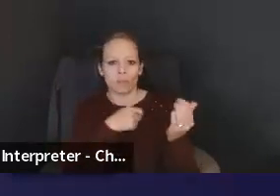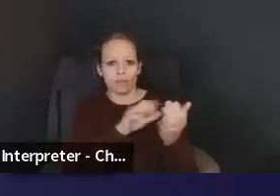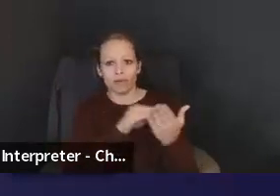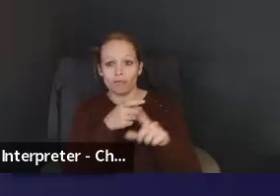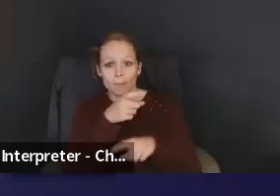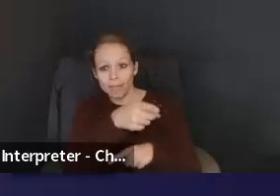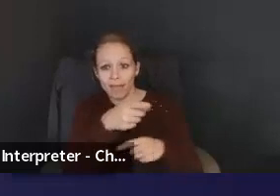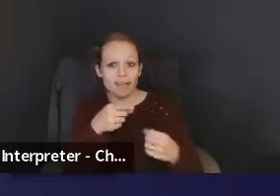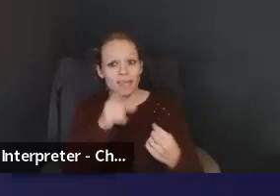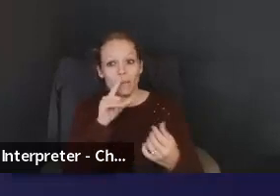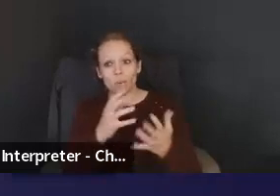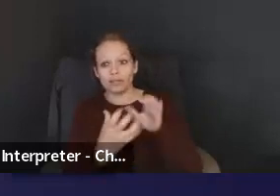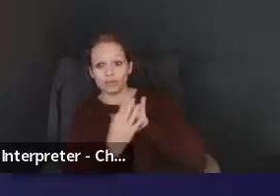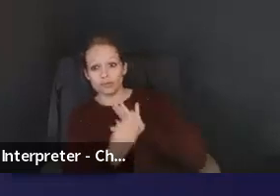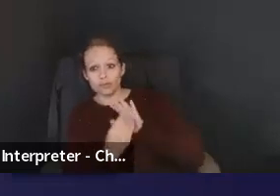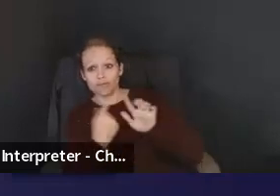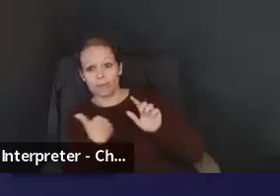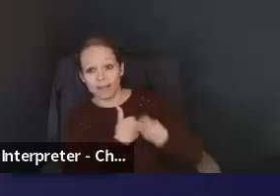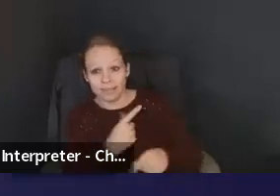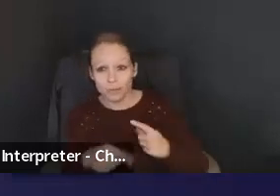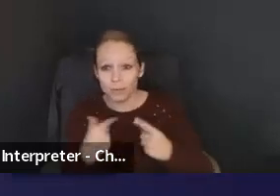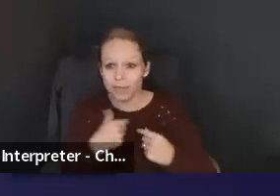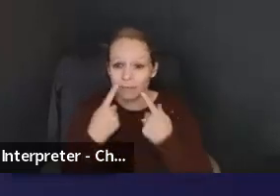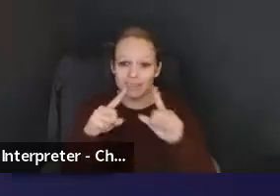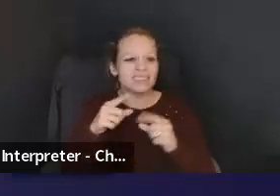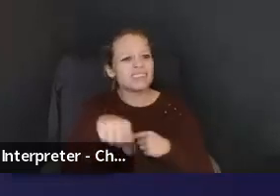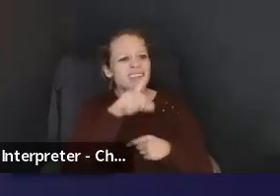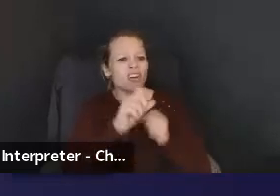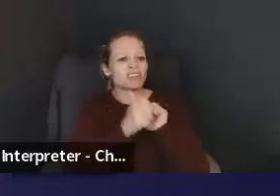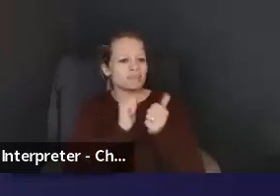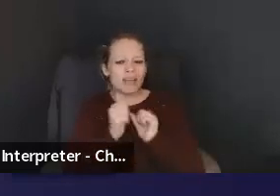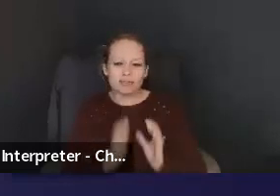want to learn from us when we prevail. These are our competitors but it's, in inclusion fields it's